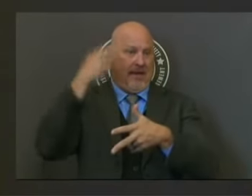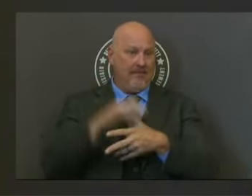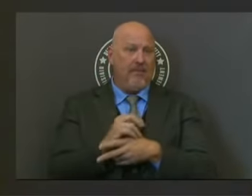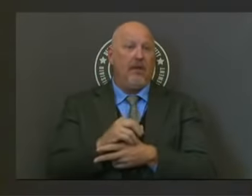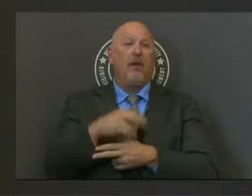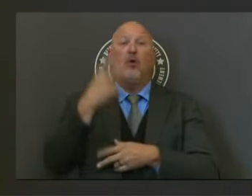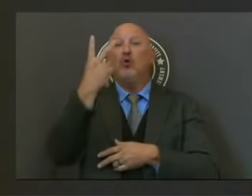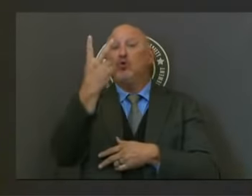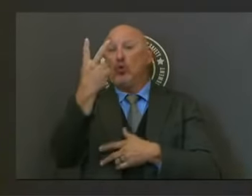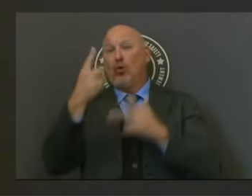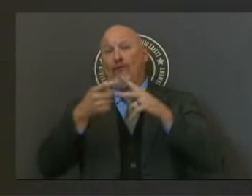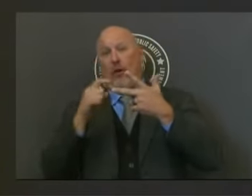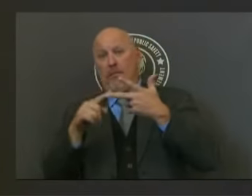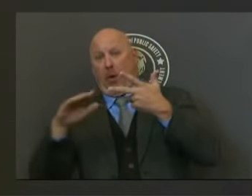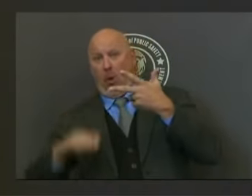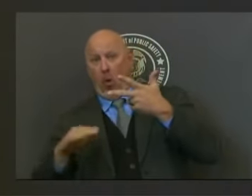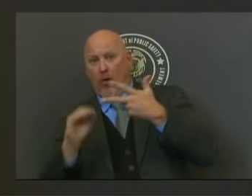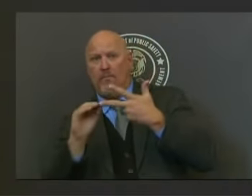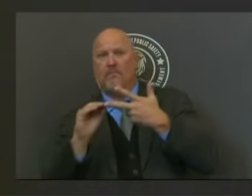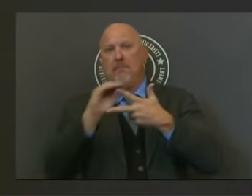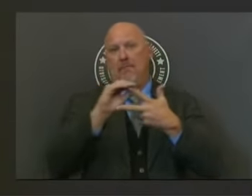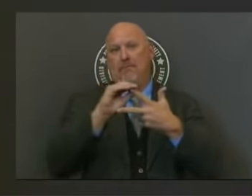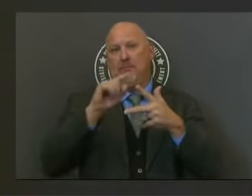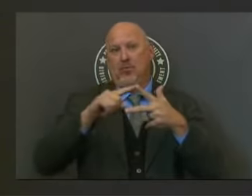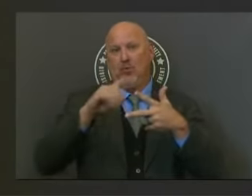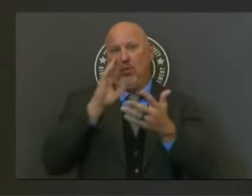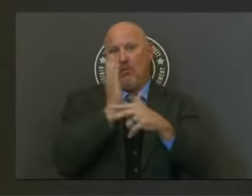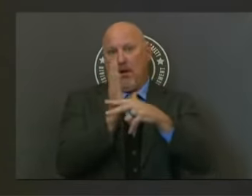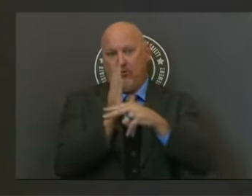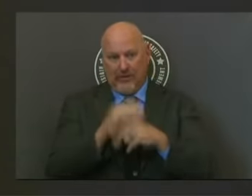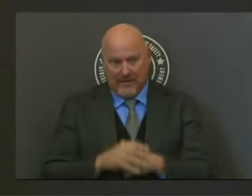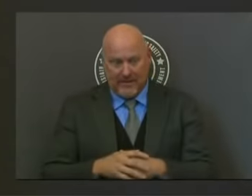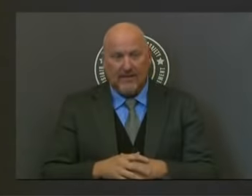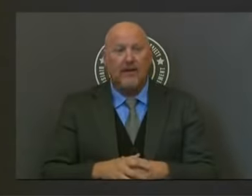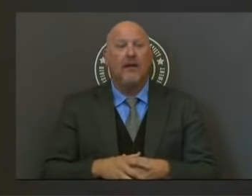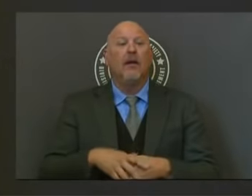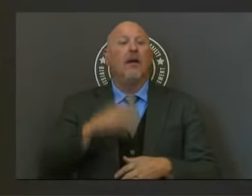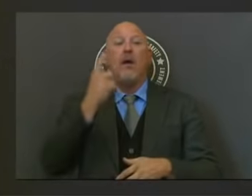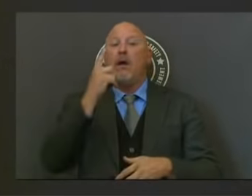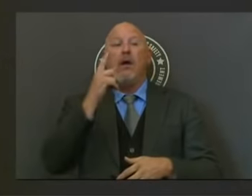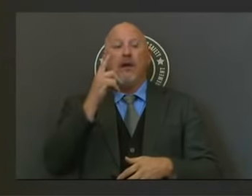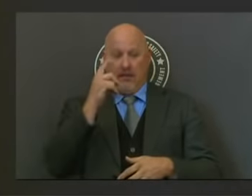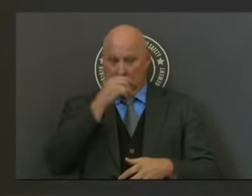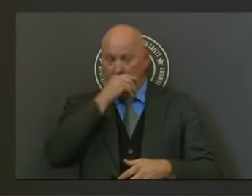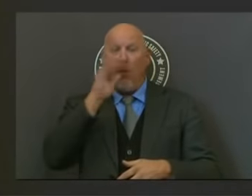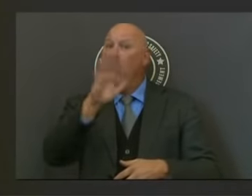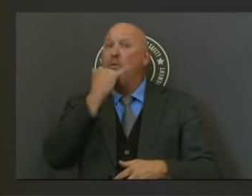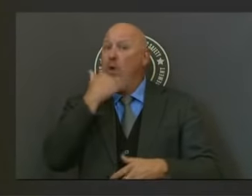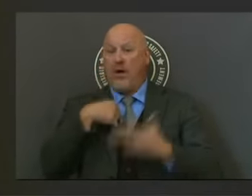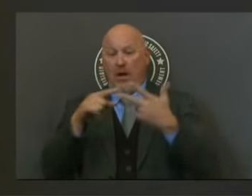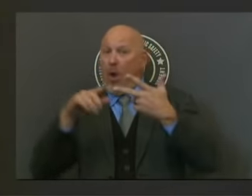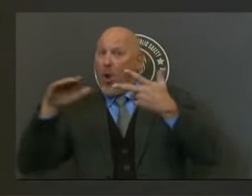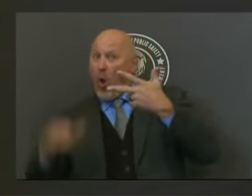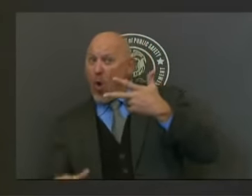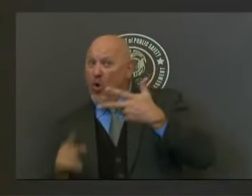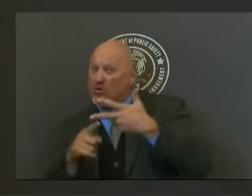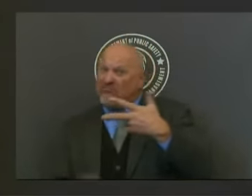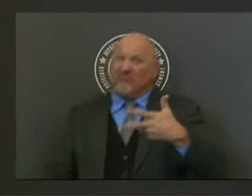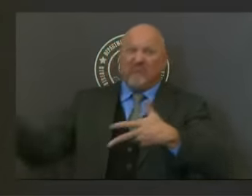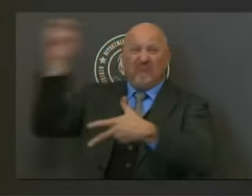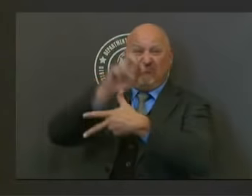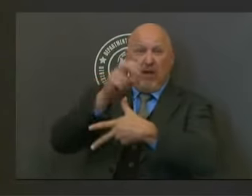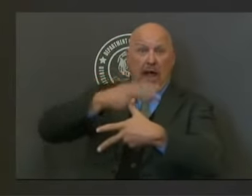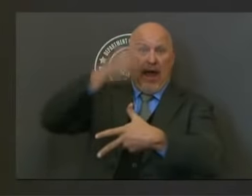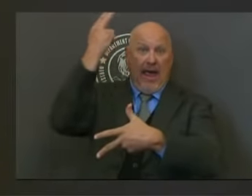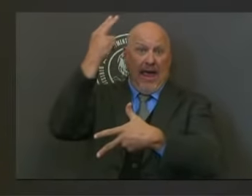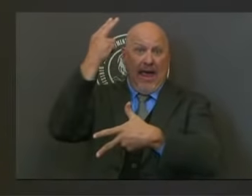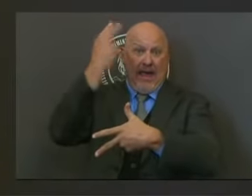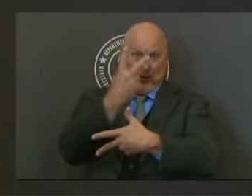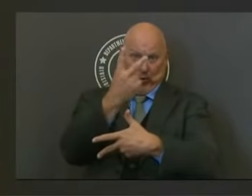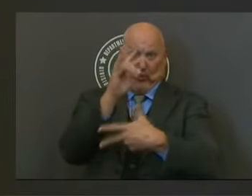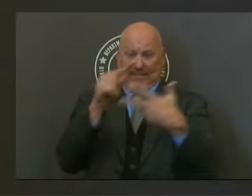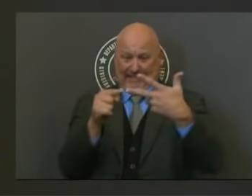one win from low to moderate